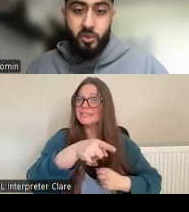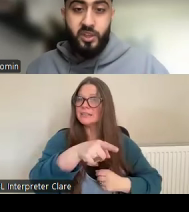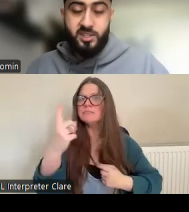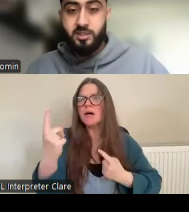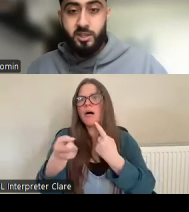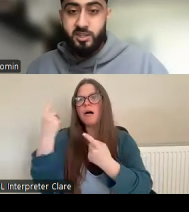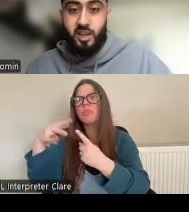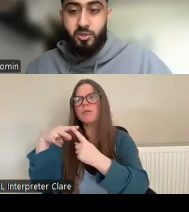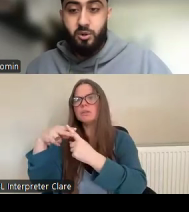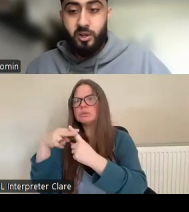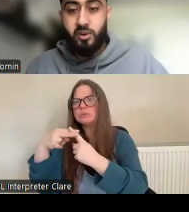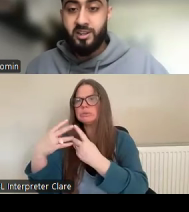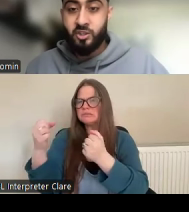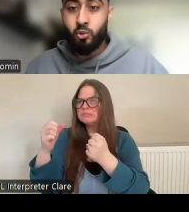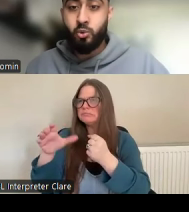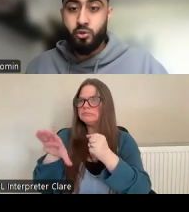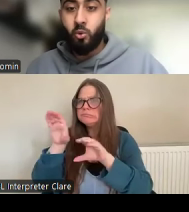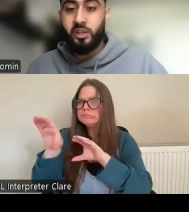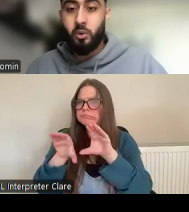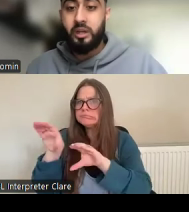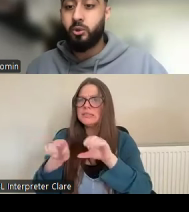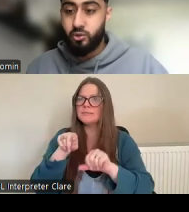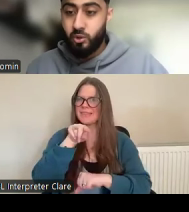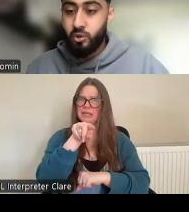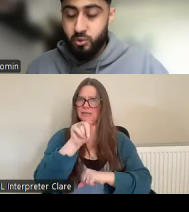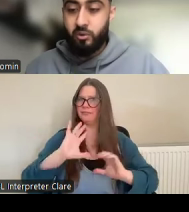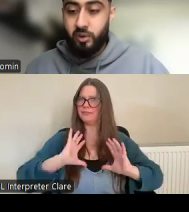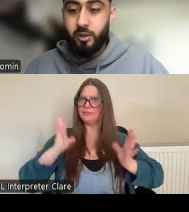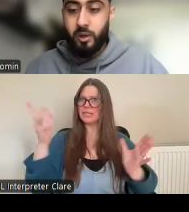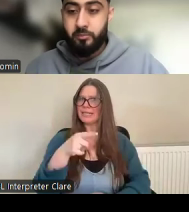but this is absolutely free and it's Google's own keyword tool. It does work really well.